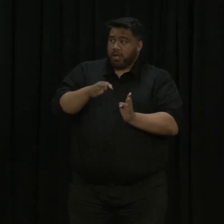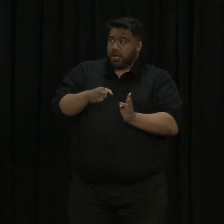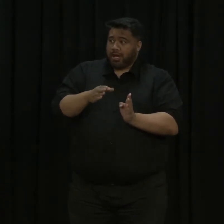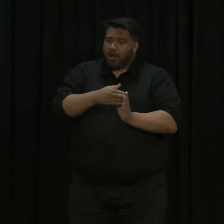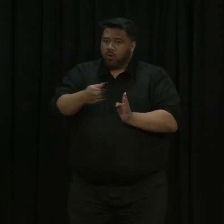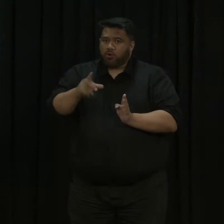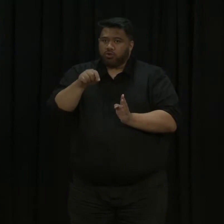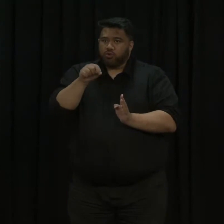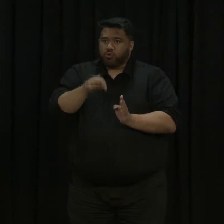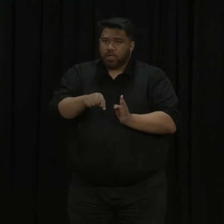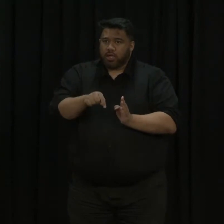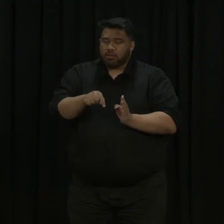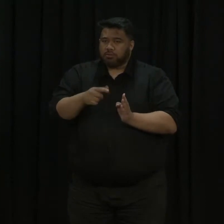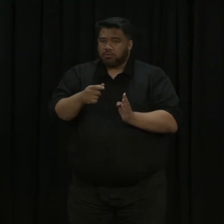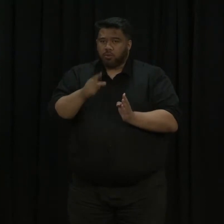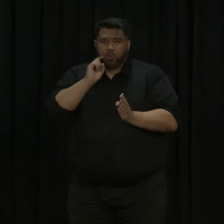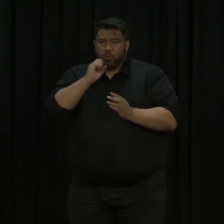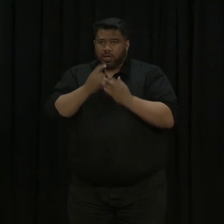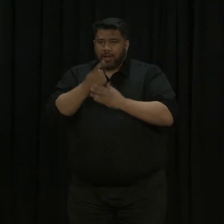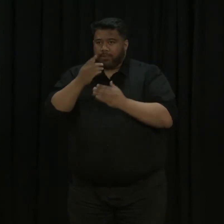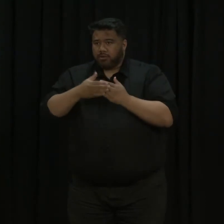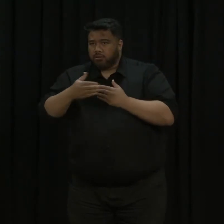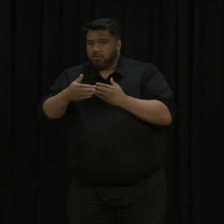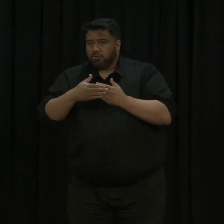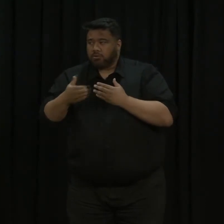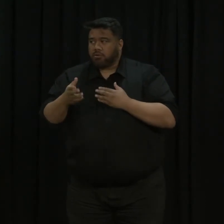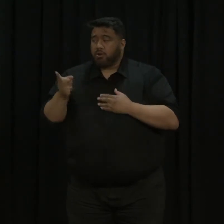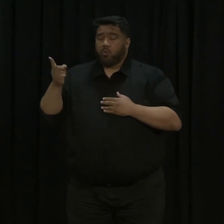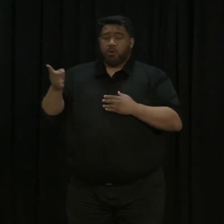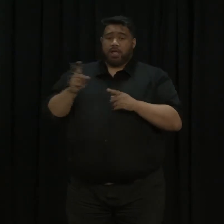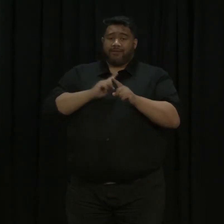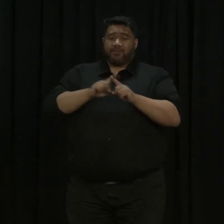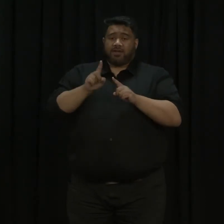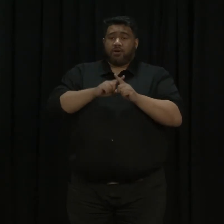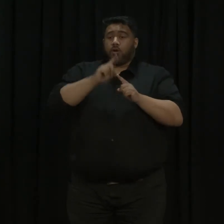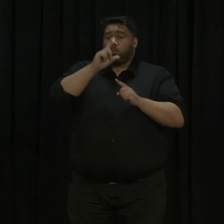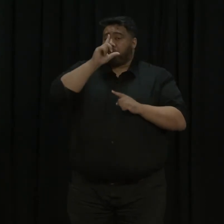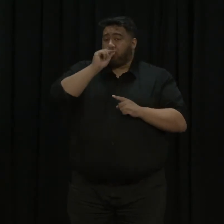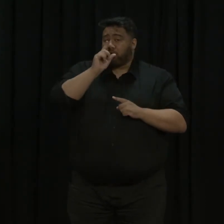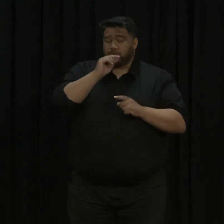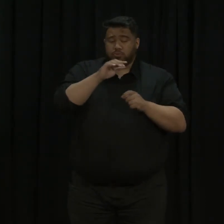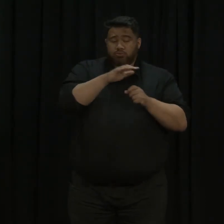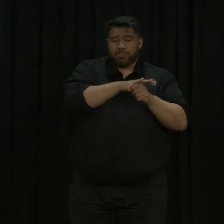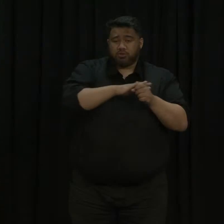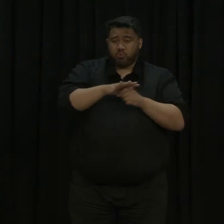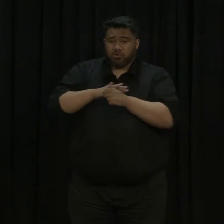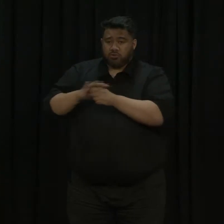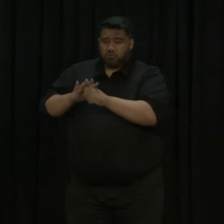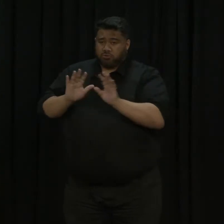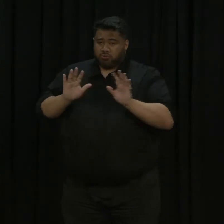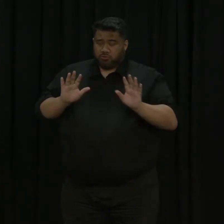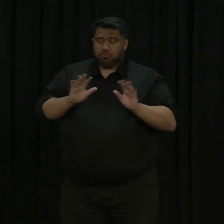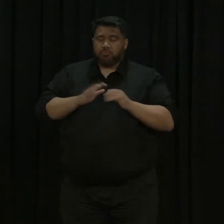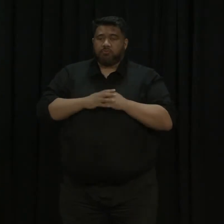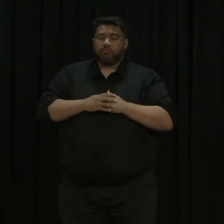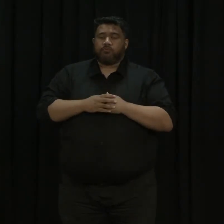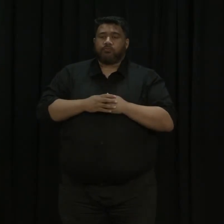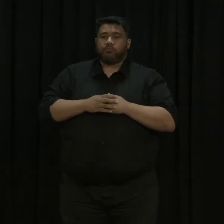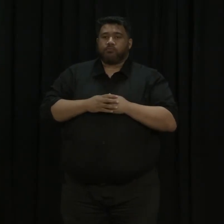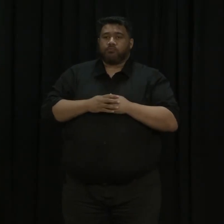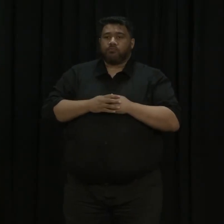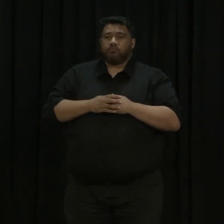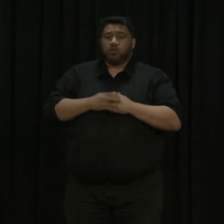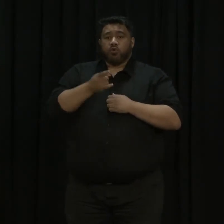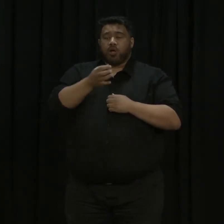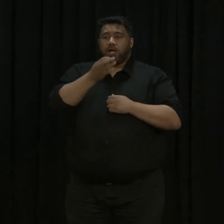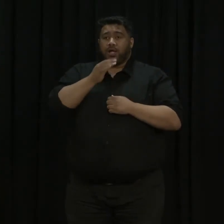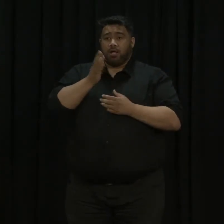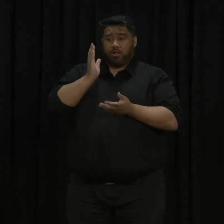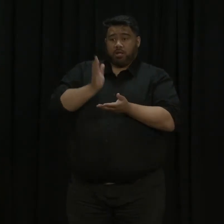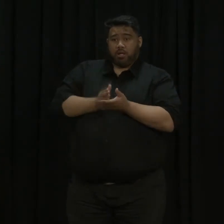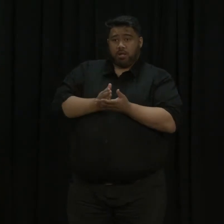Quickly and smartly and how